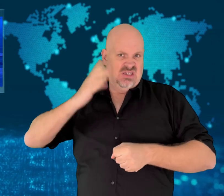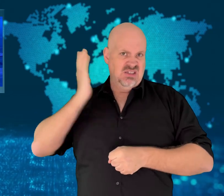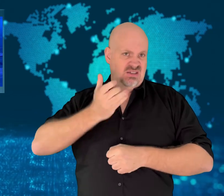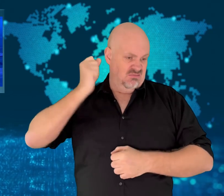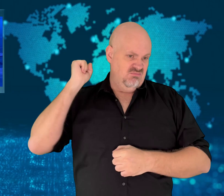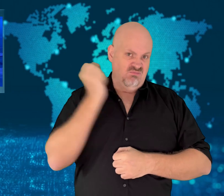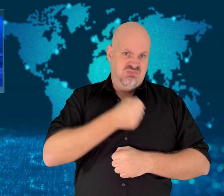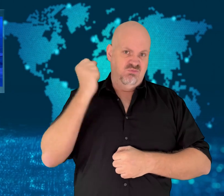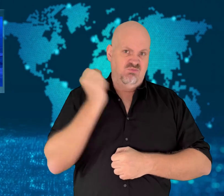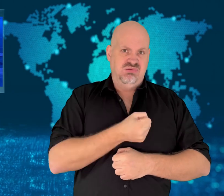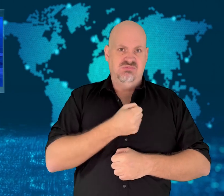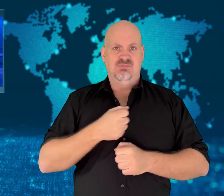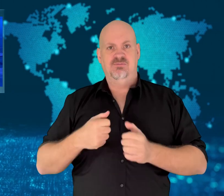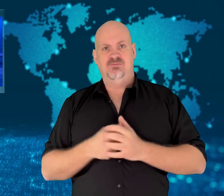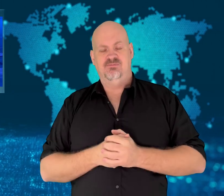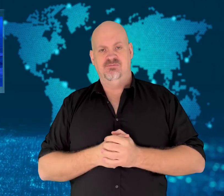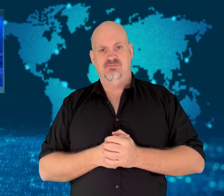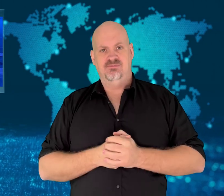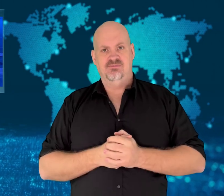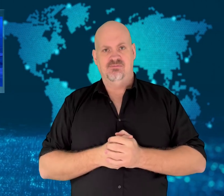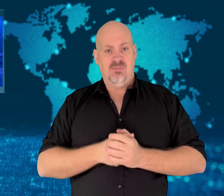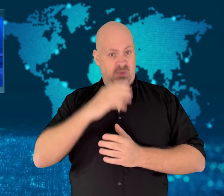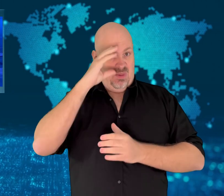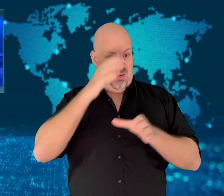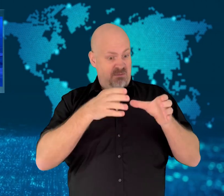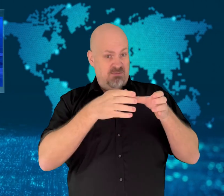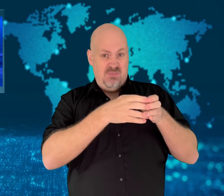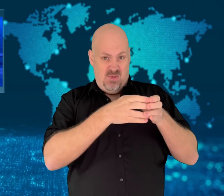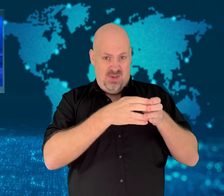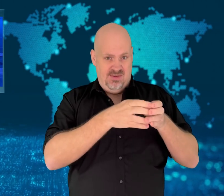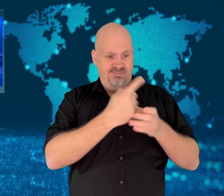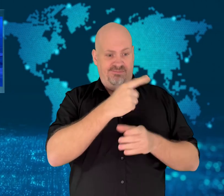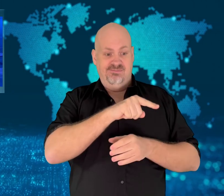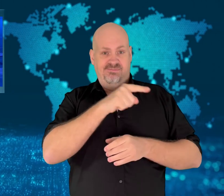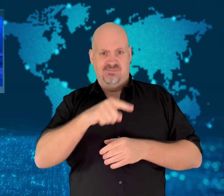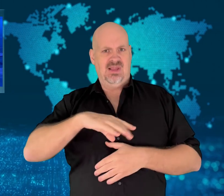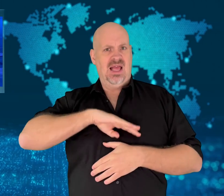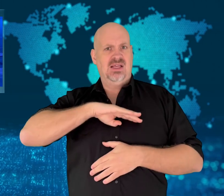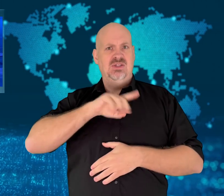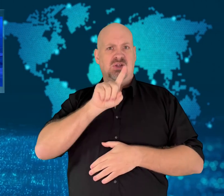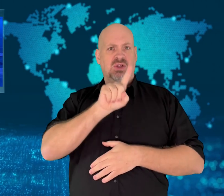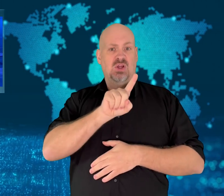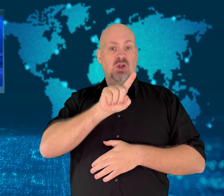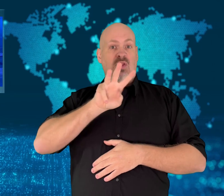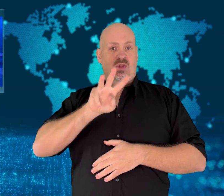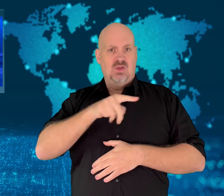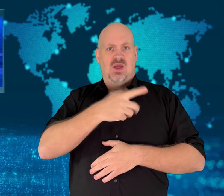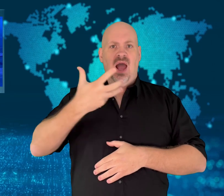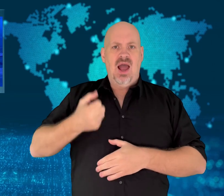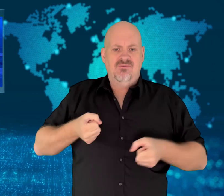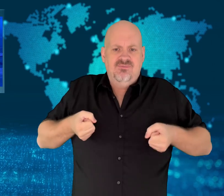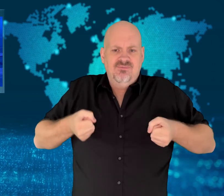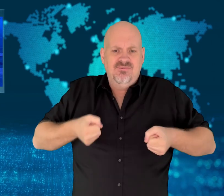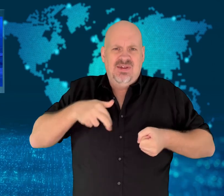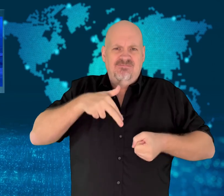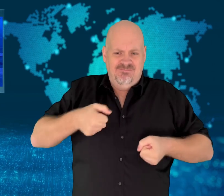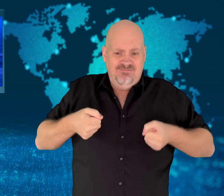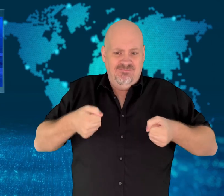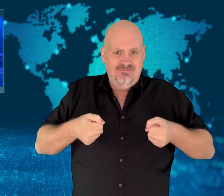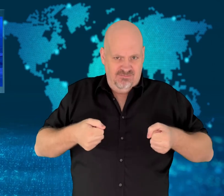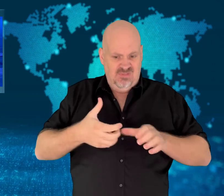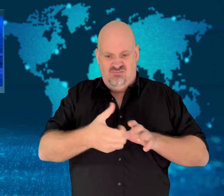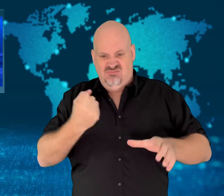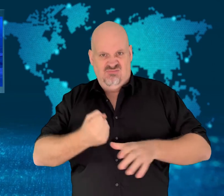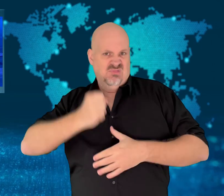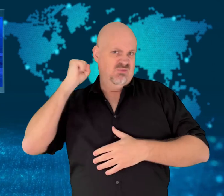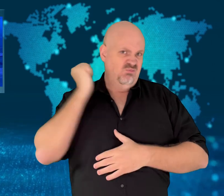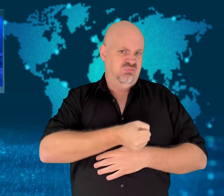He was also assaulted with a machete.